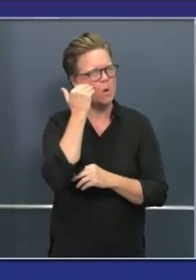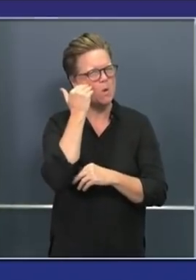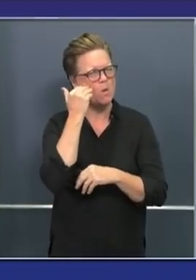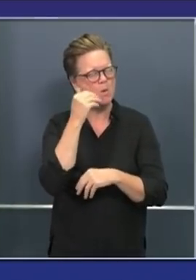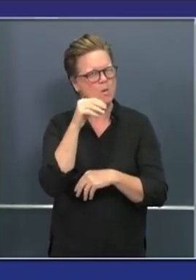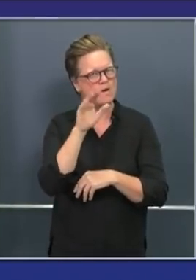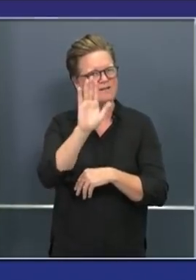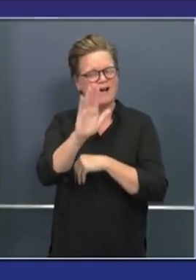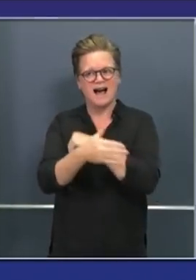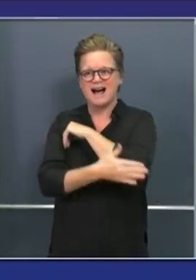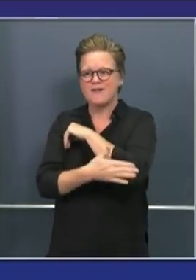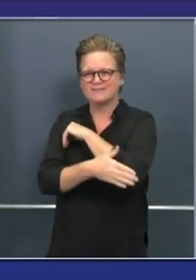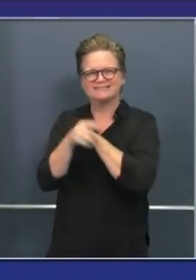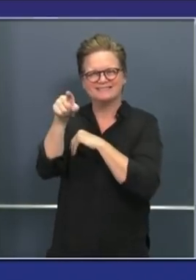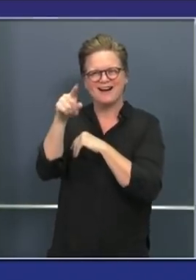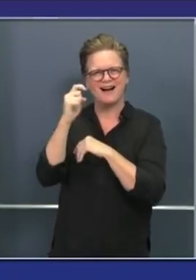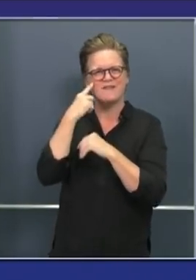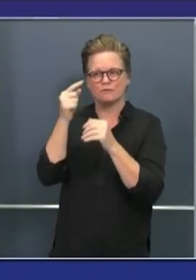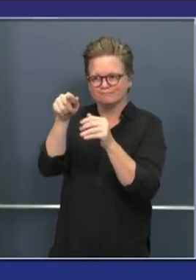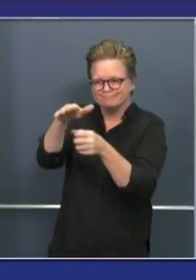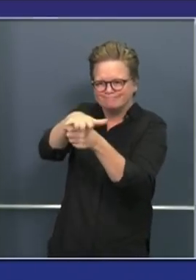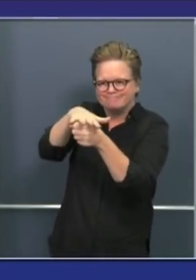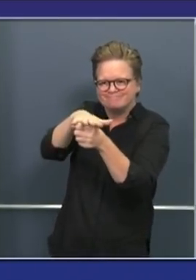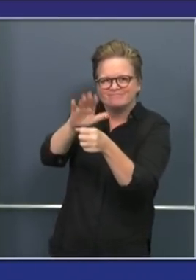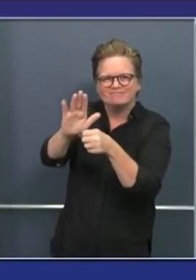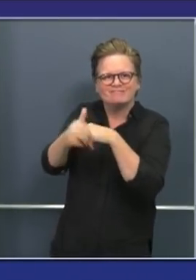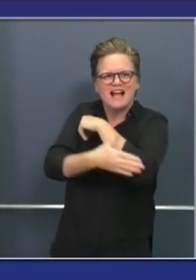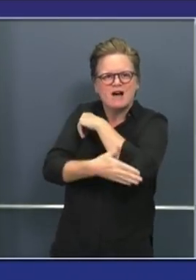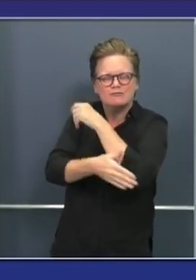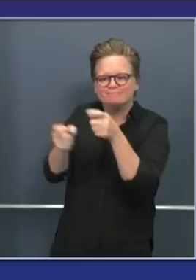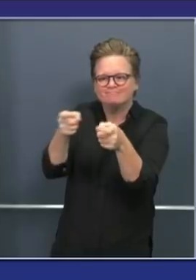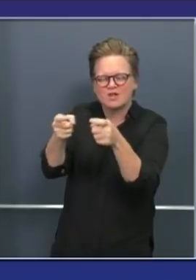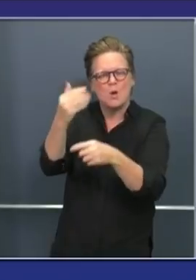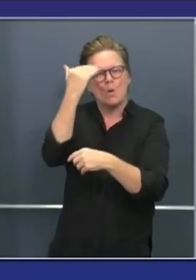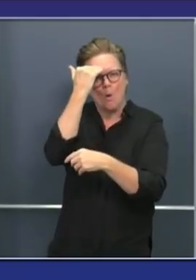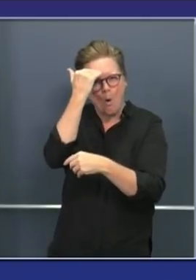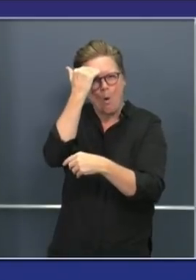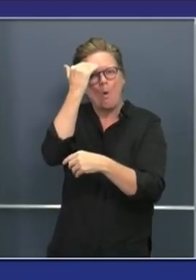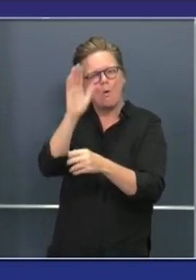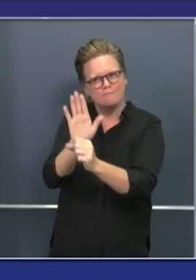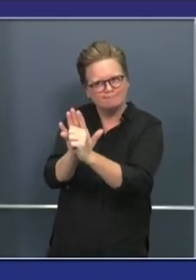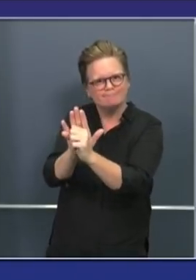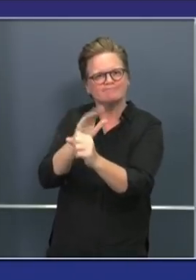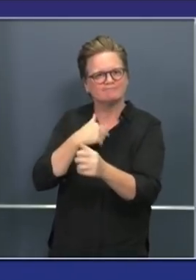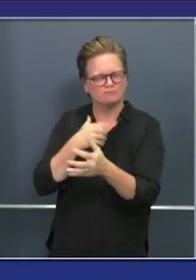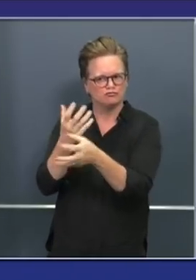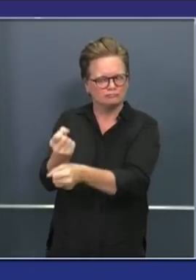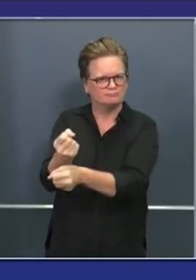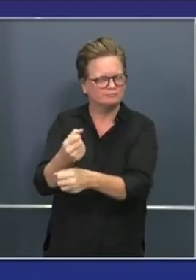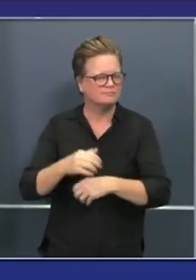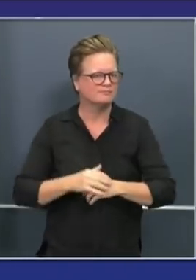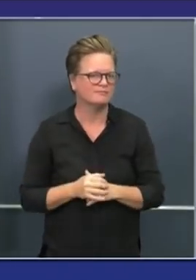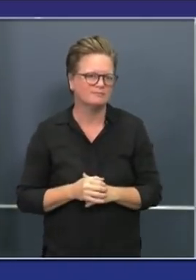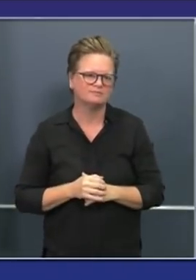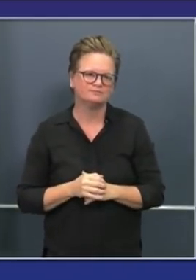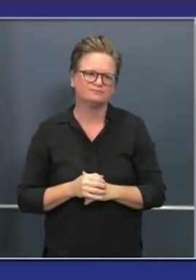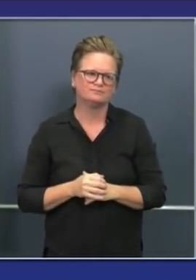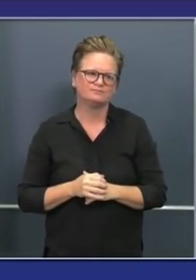MOVE FORWARD THROUGH THESE PHASES IN SAFELY REOPENING THE ECONOMY THROUGHOUT THE STATE OF CALIFORNIA. WE HAVE OFTEN TALKED ABOUT IT